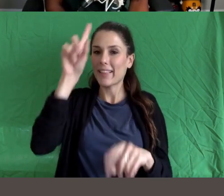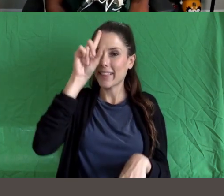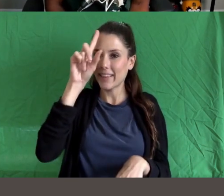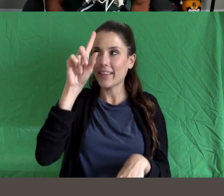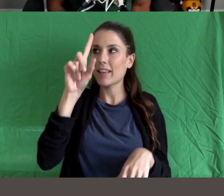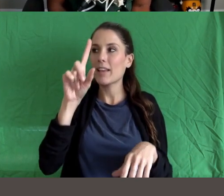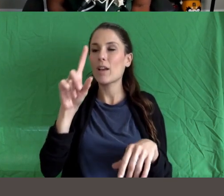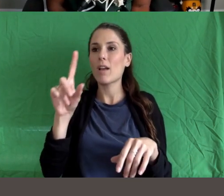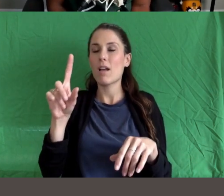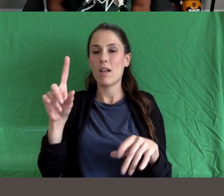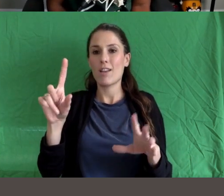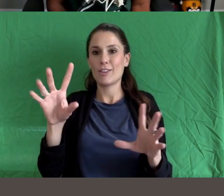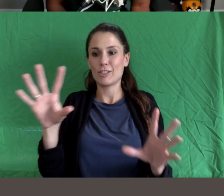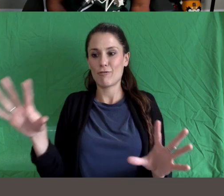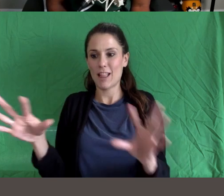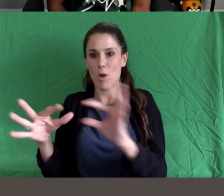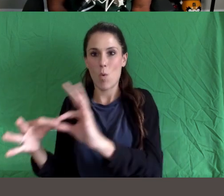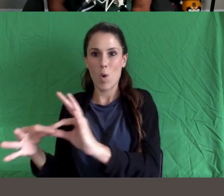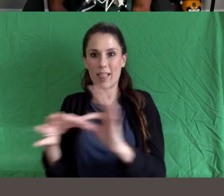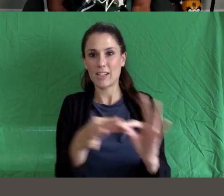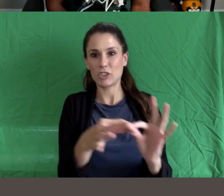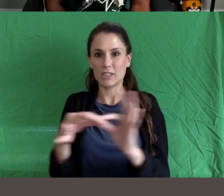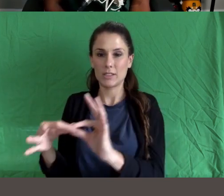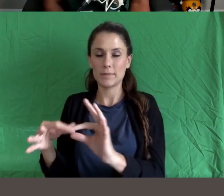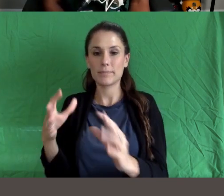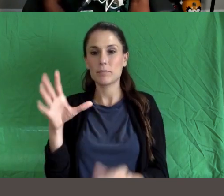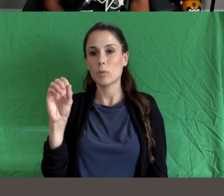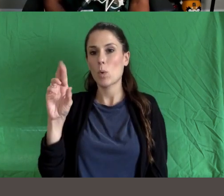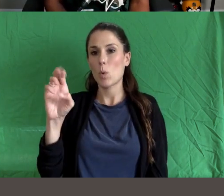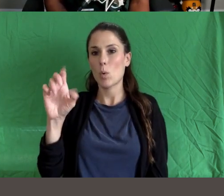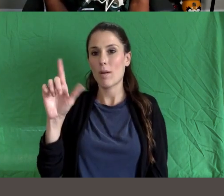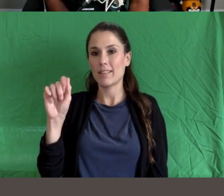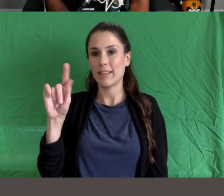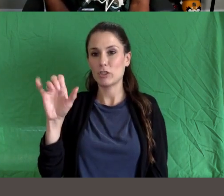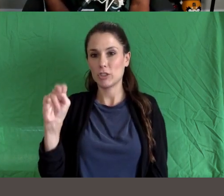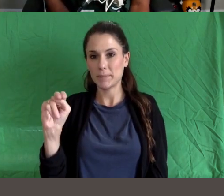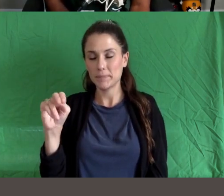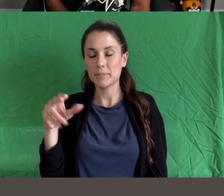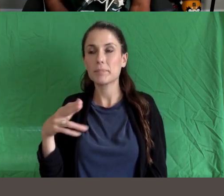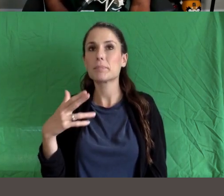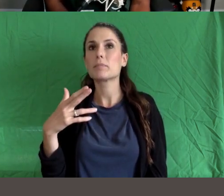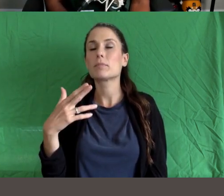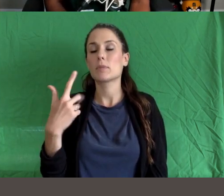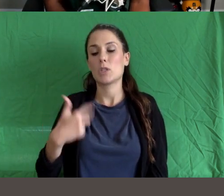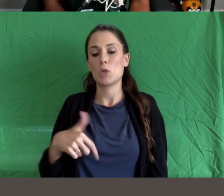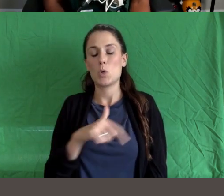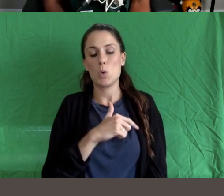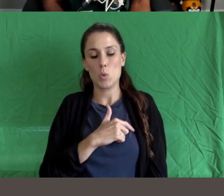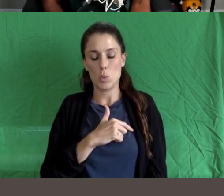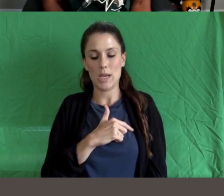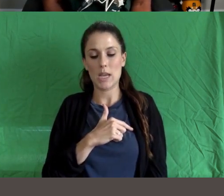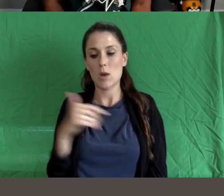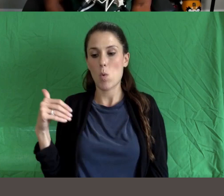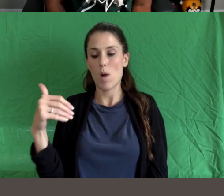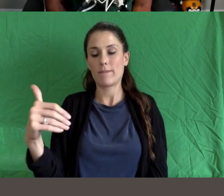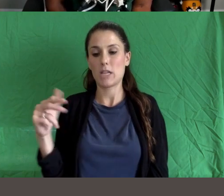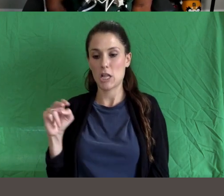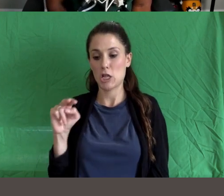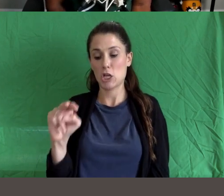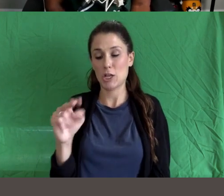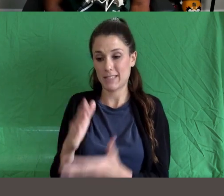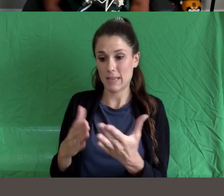that there is also a correlation in that, in that we often look at some of the things that may seem